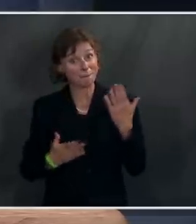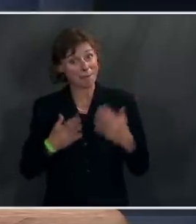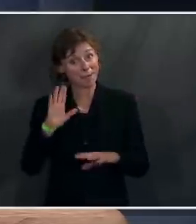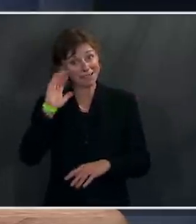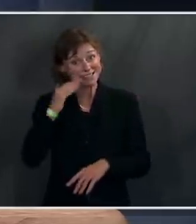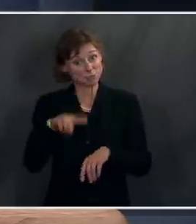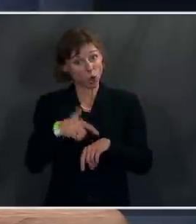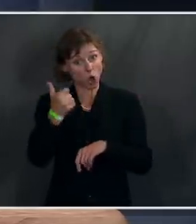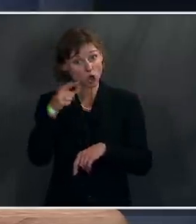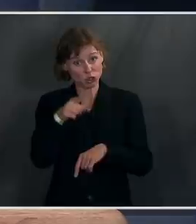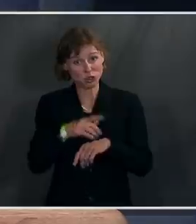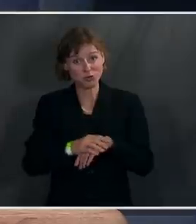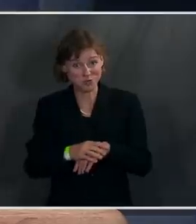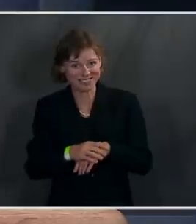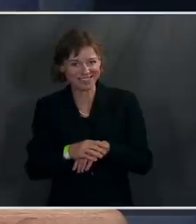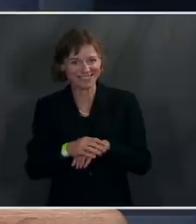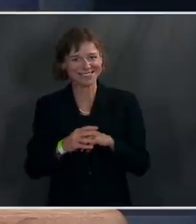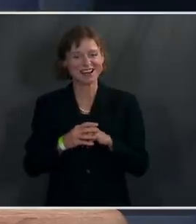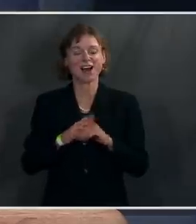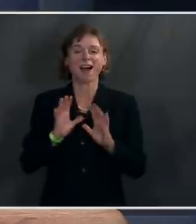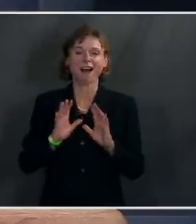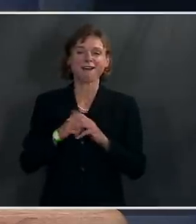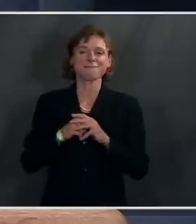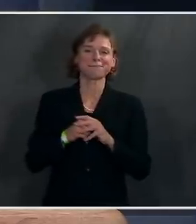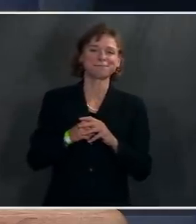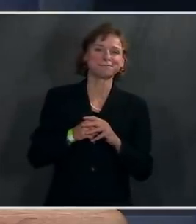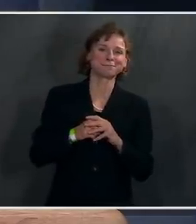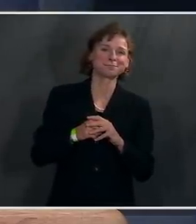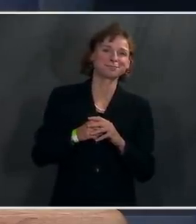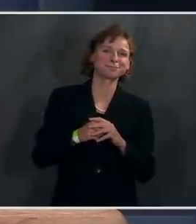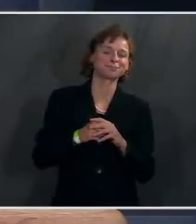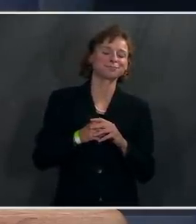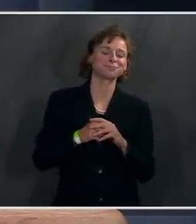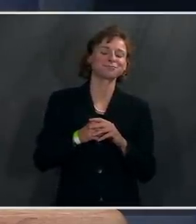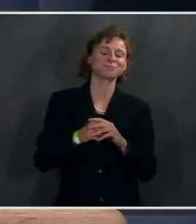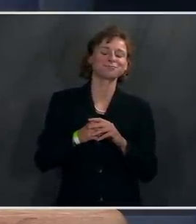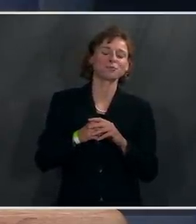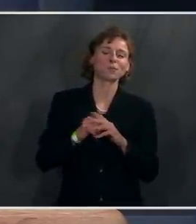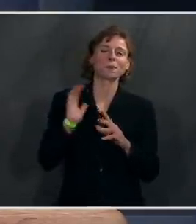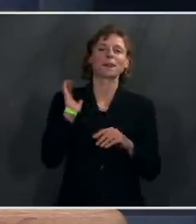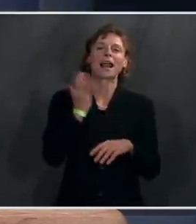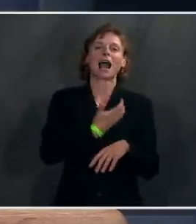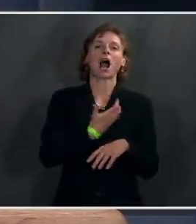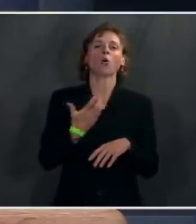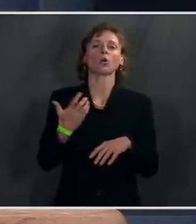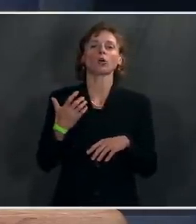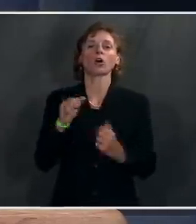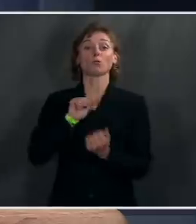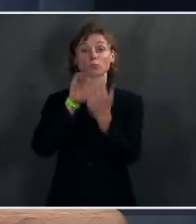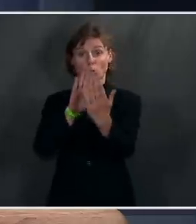but, you know, our approach to China